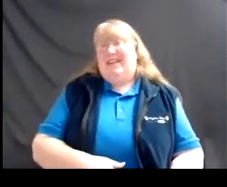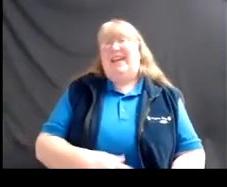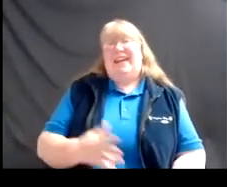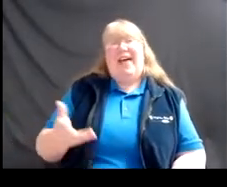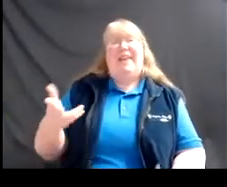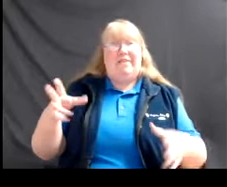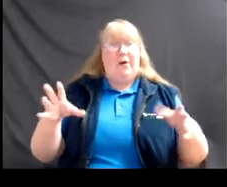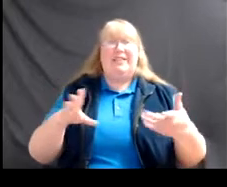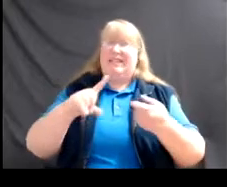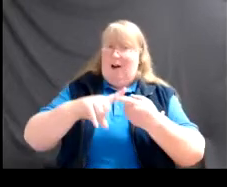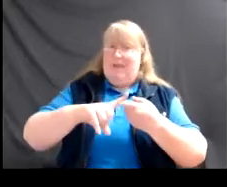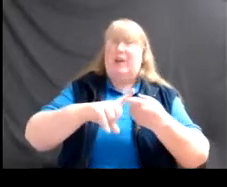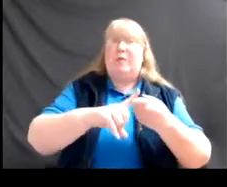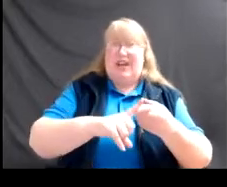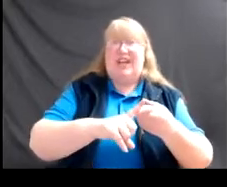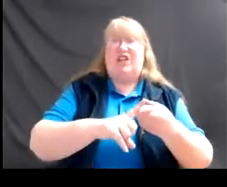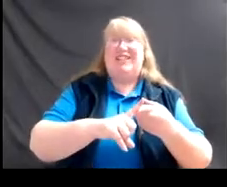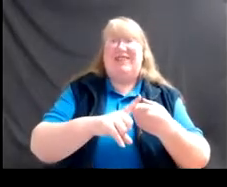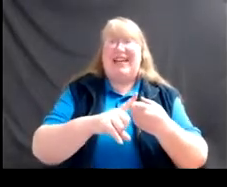And again, that focuses on the communications devices,